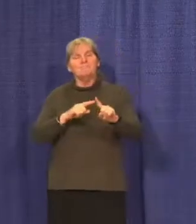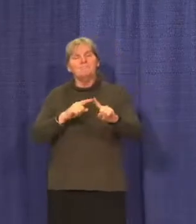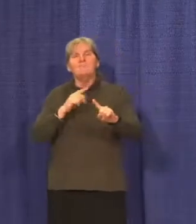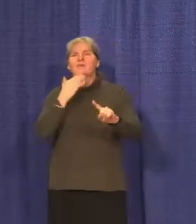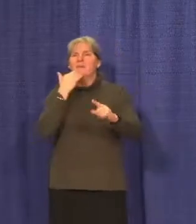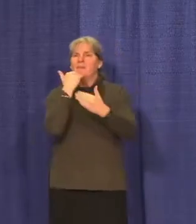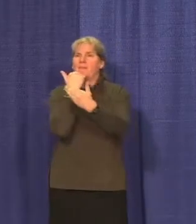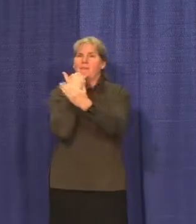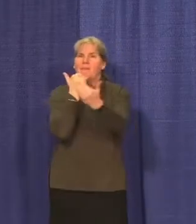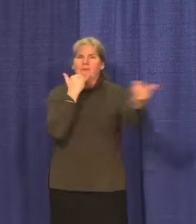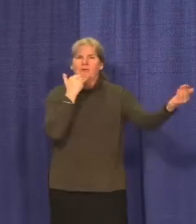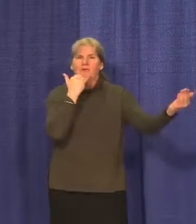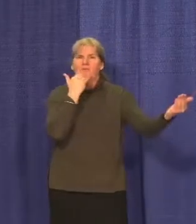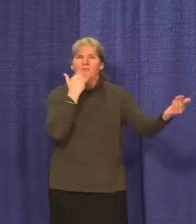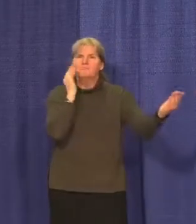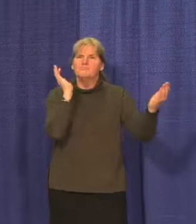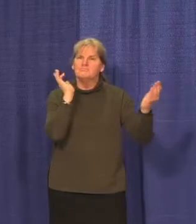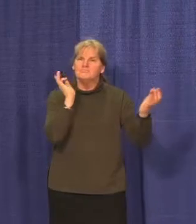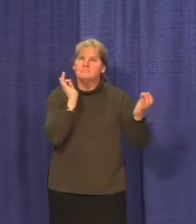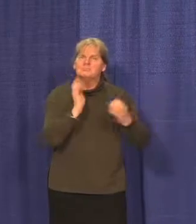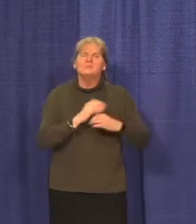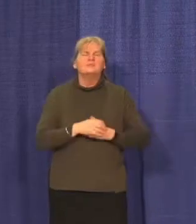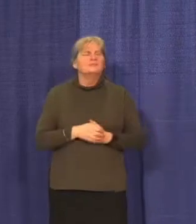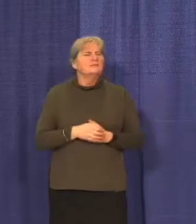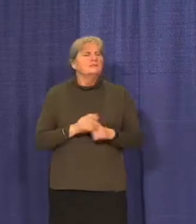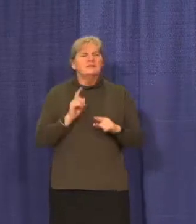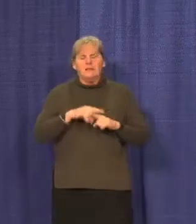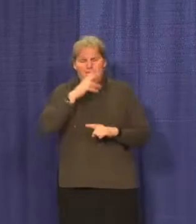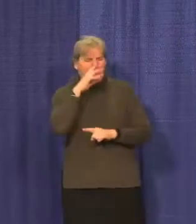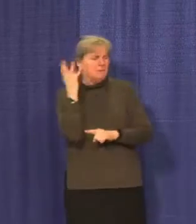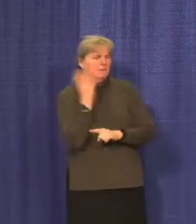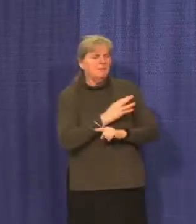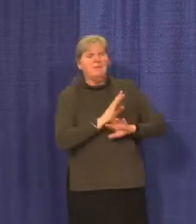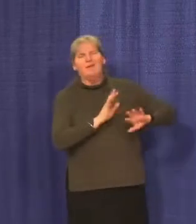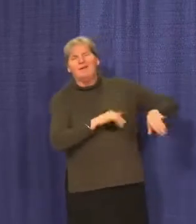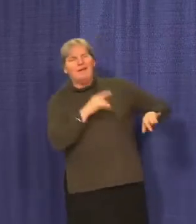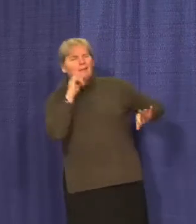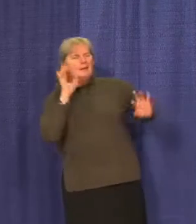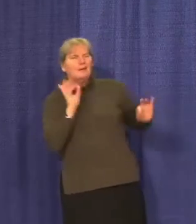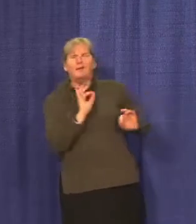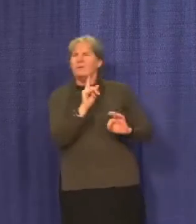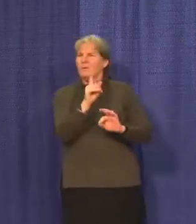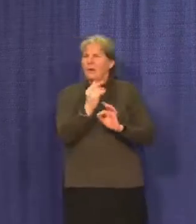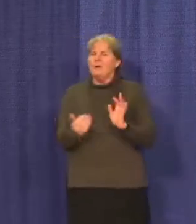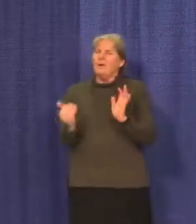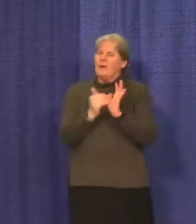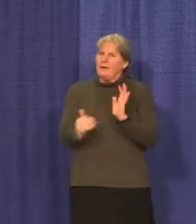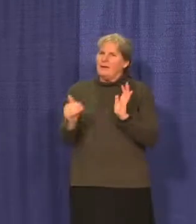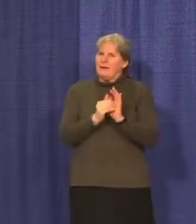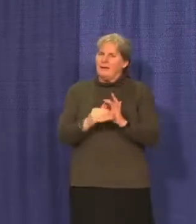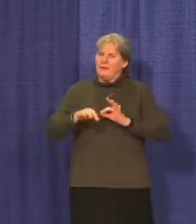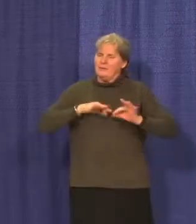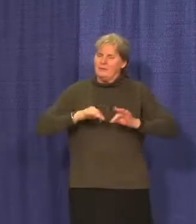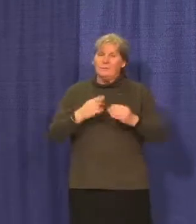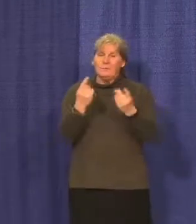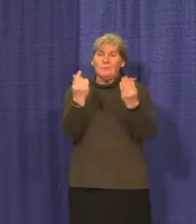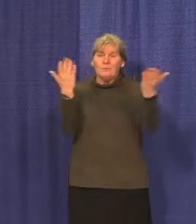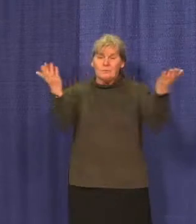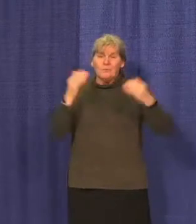say thank you for the diligence. I can't -- we can't let our guard down. I will be the broken record